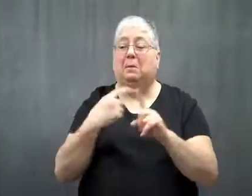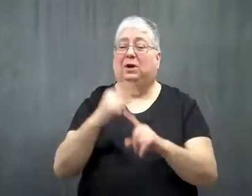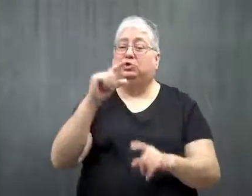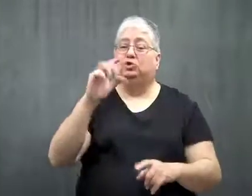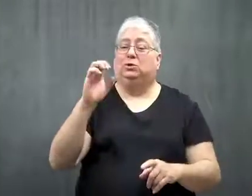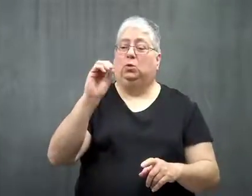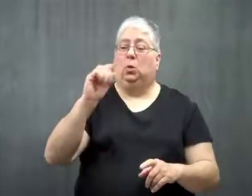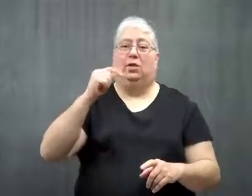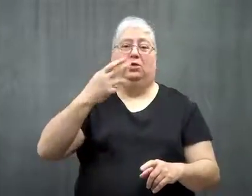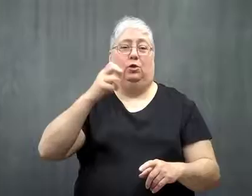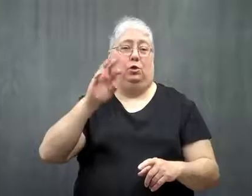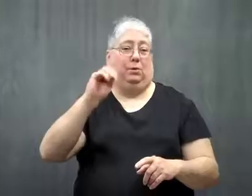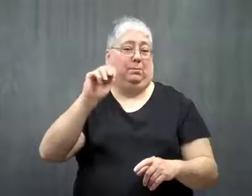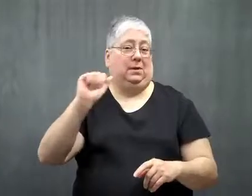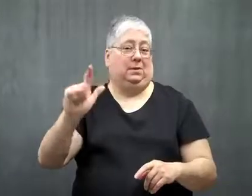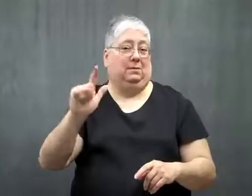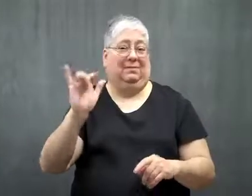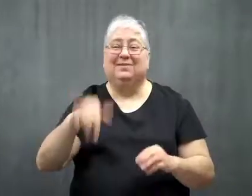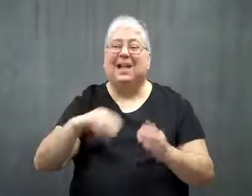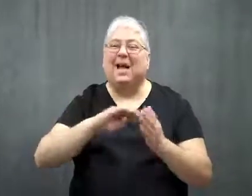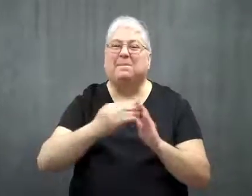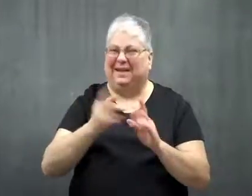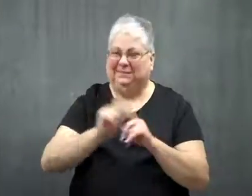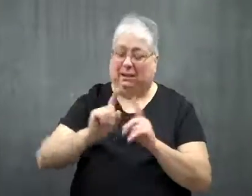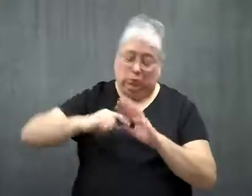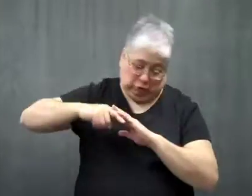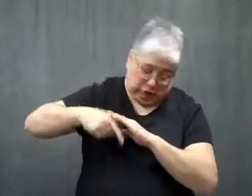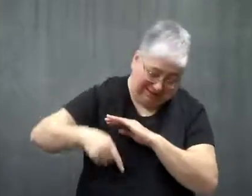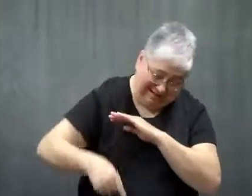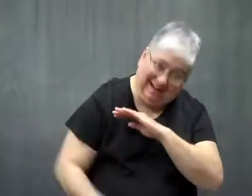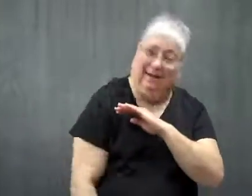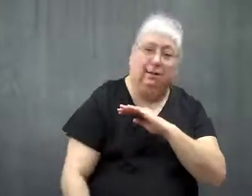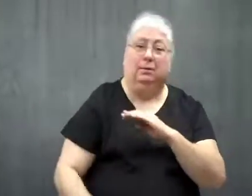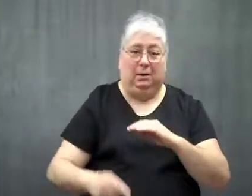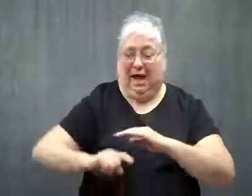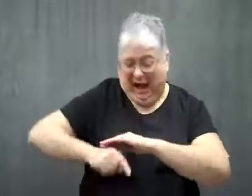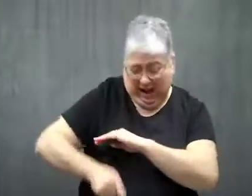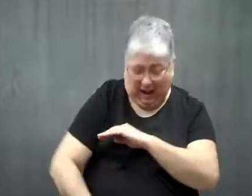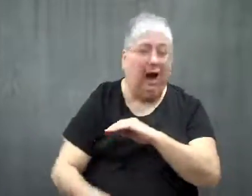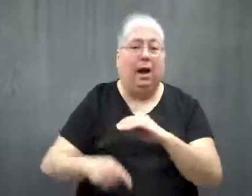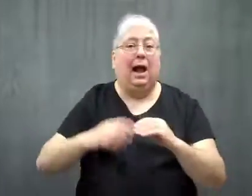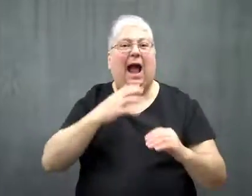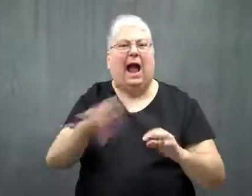Another source would be geothermal wells. These drill down to where it is hot.